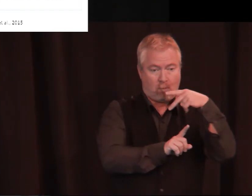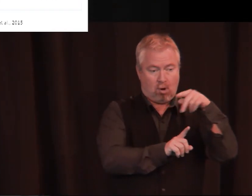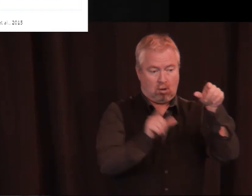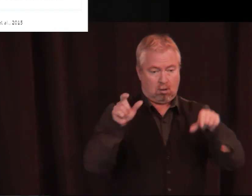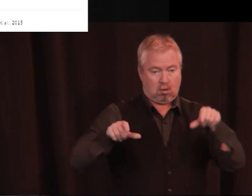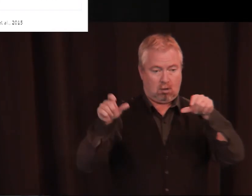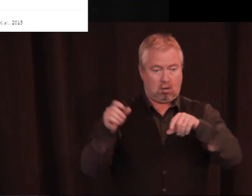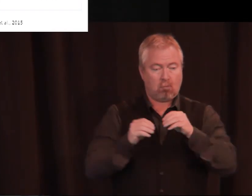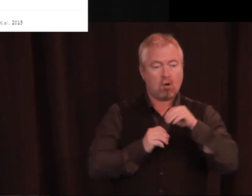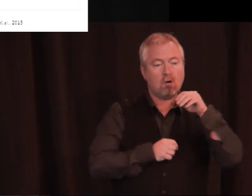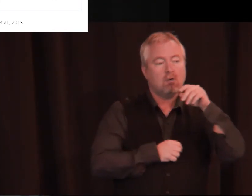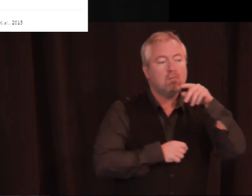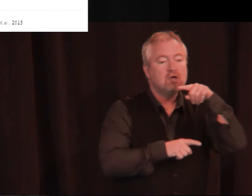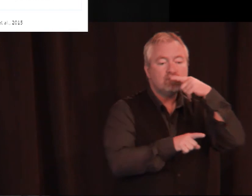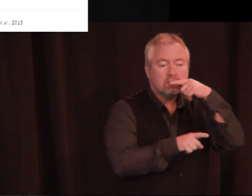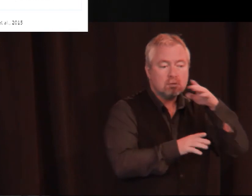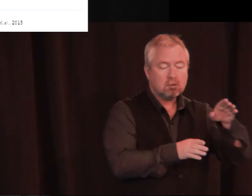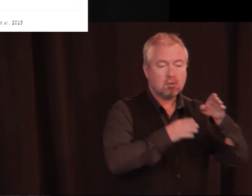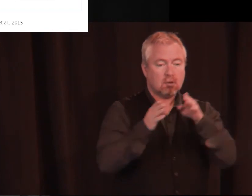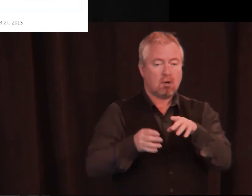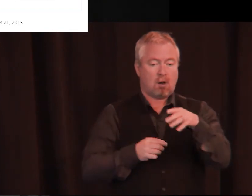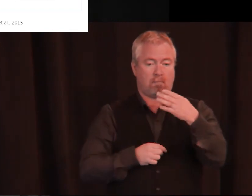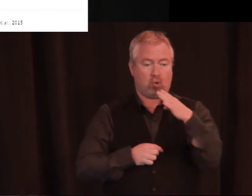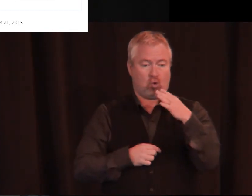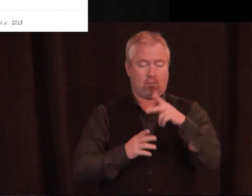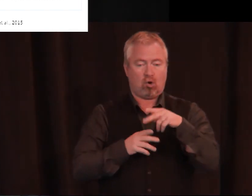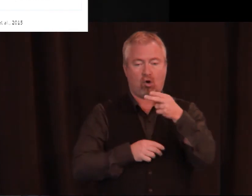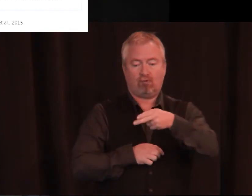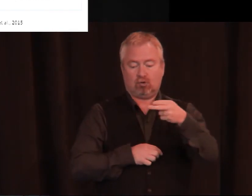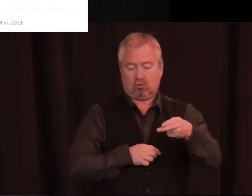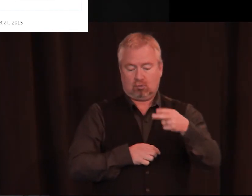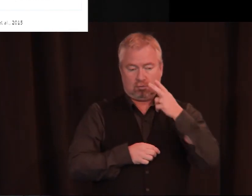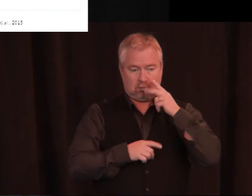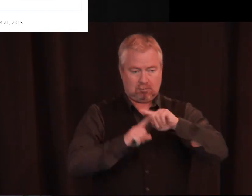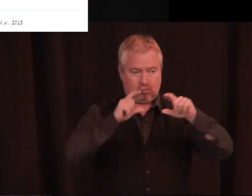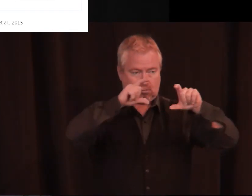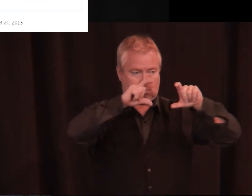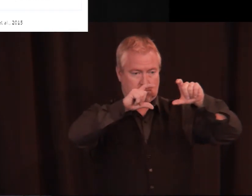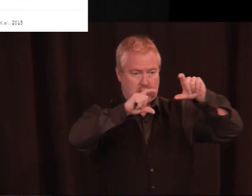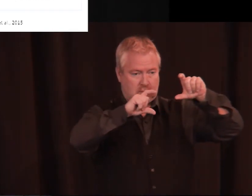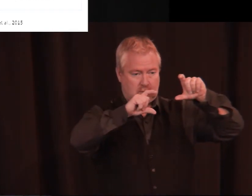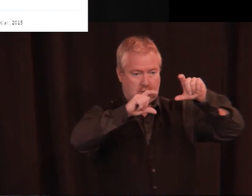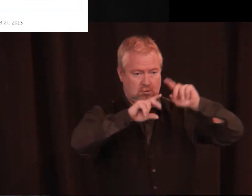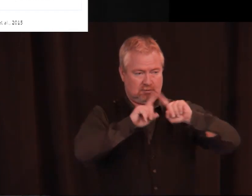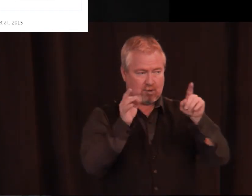and you see that there were more high-level utterances for the typical hearing children